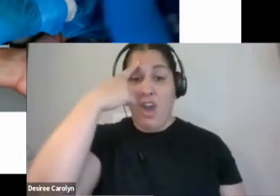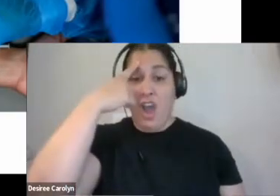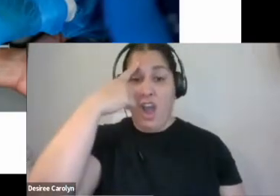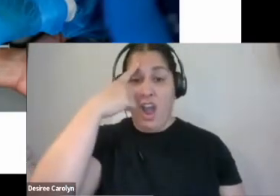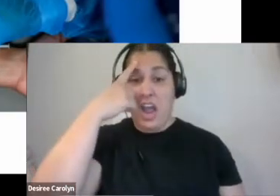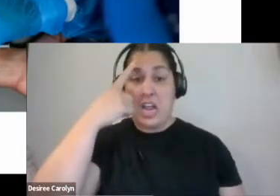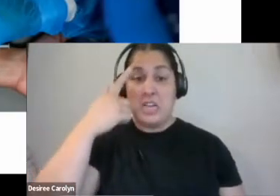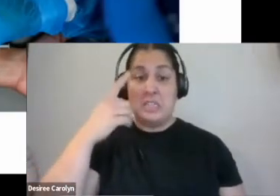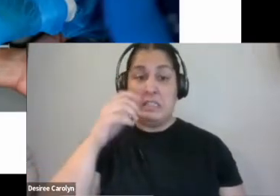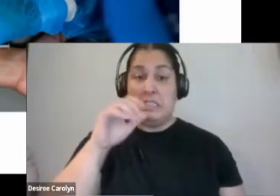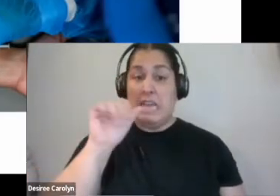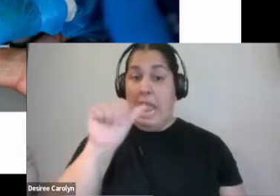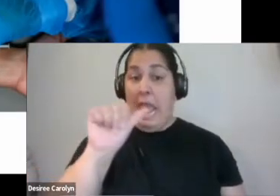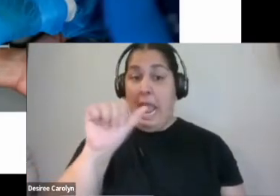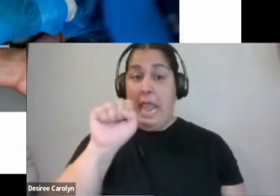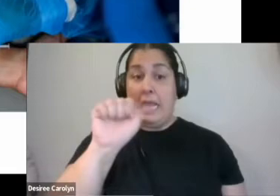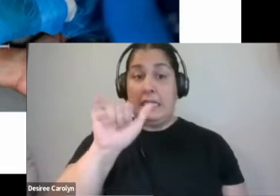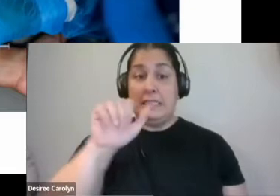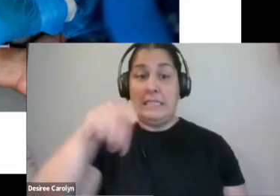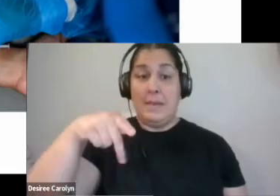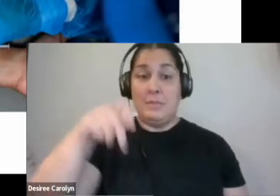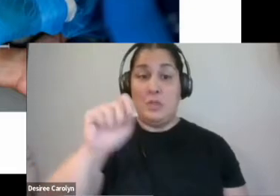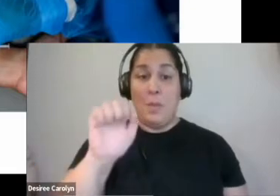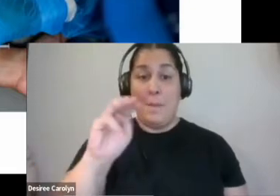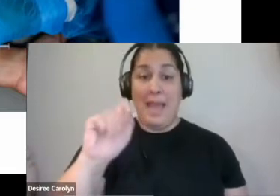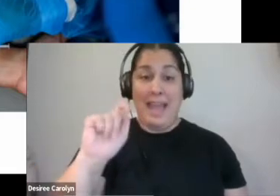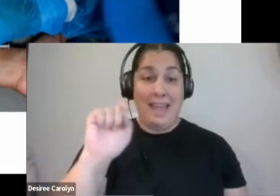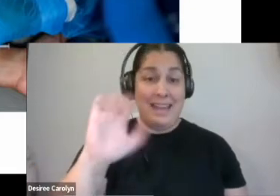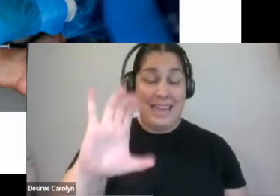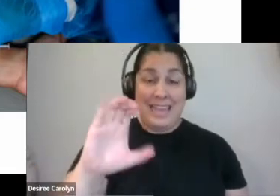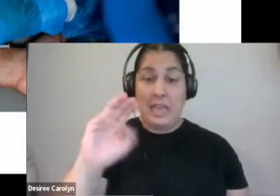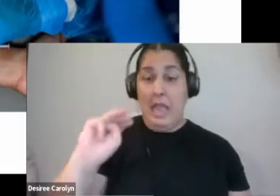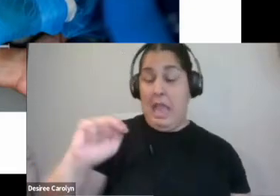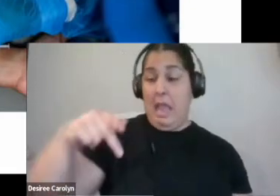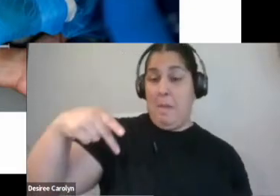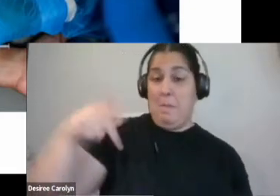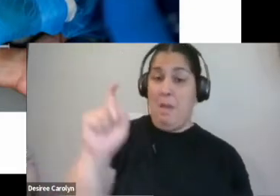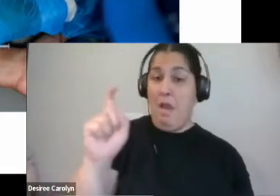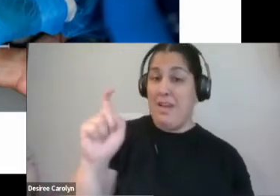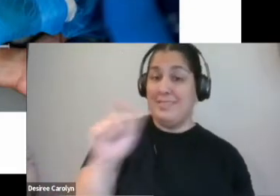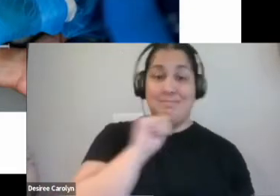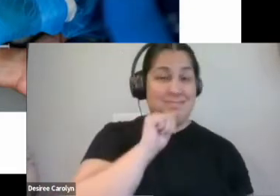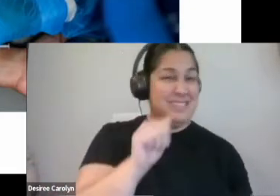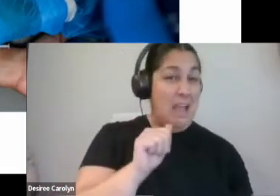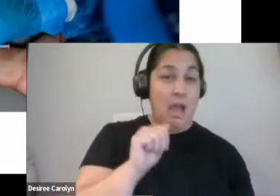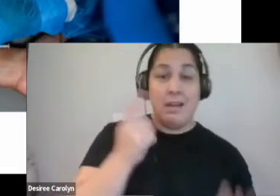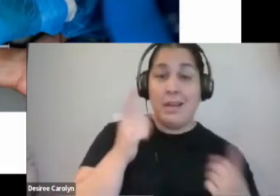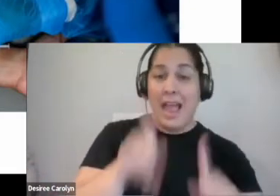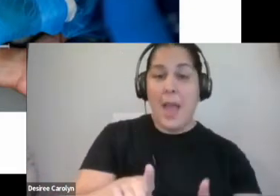they're right I said the wrong thing - MPOX did not happen. There are cases recently of